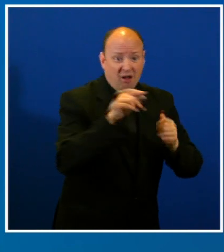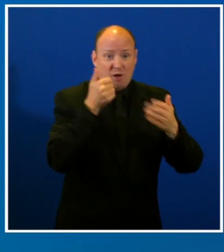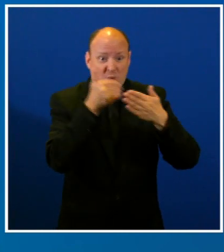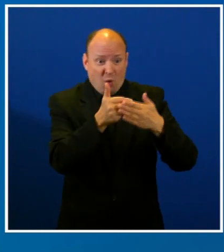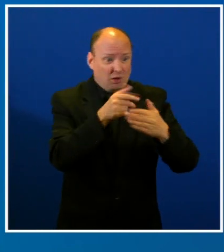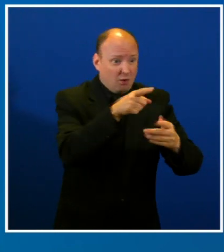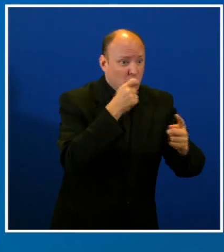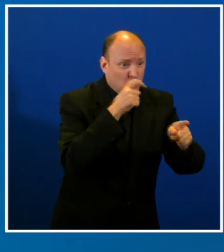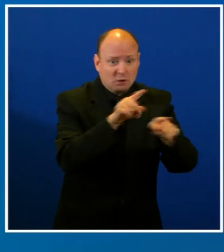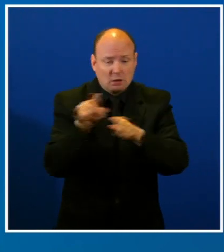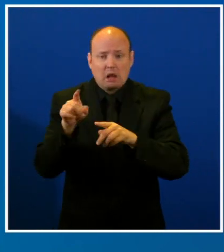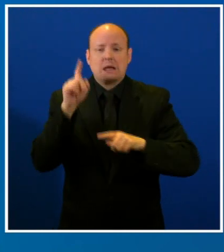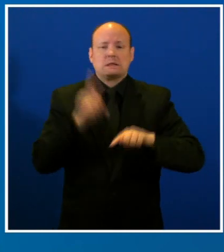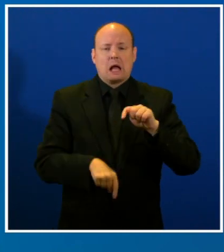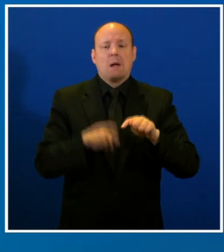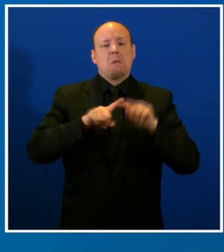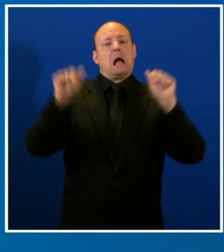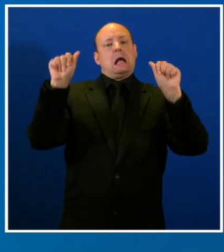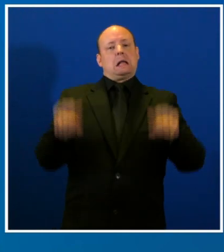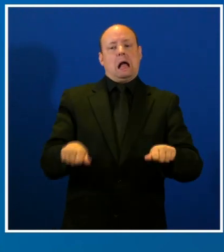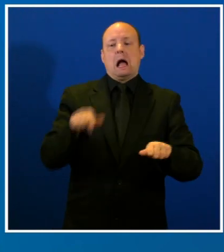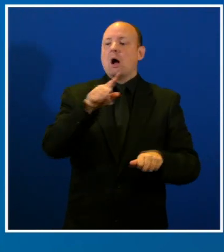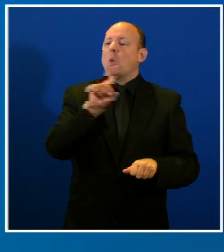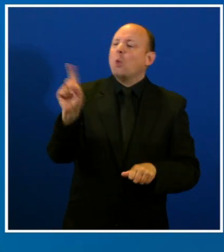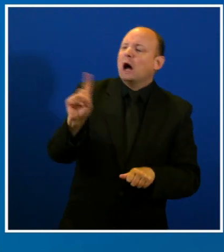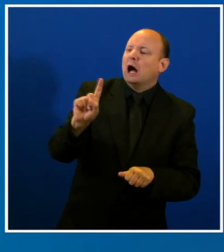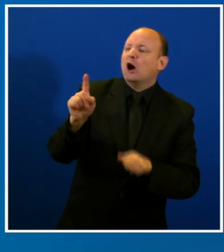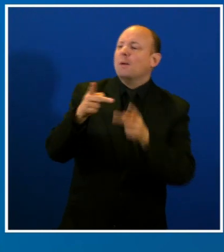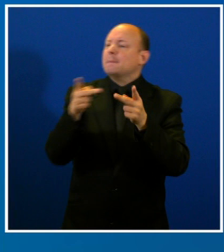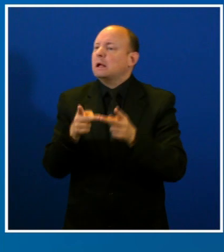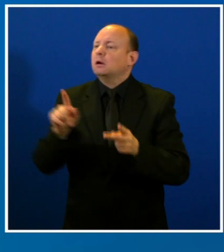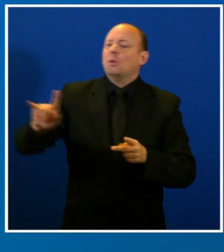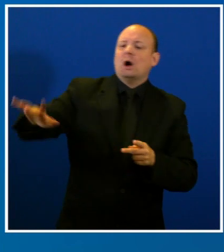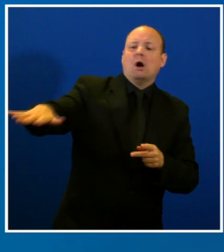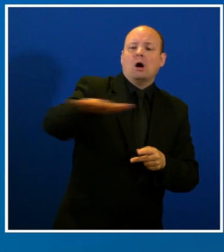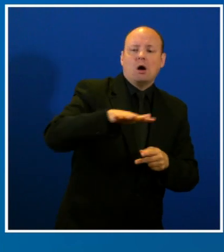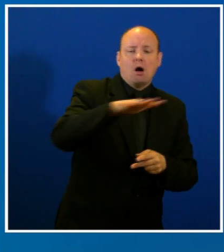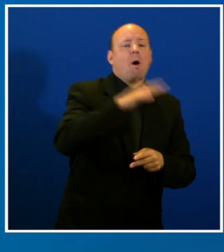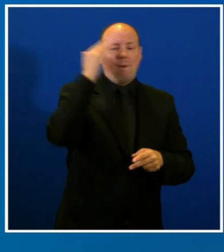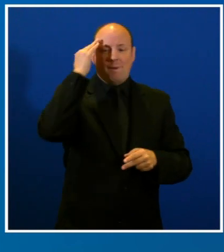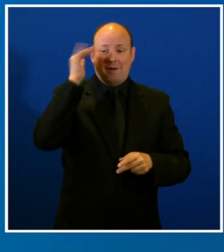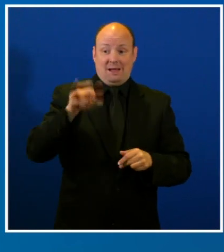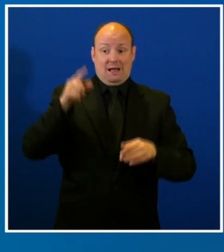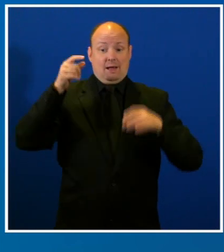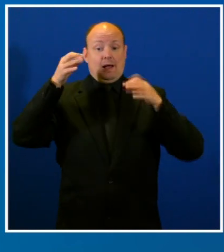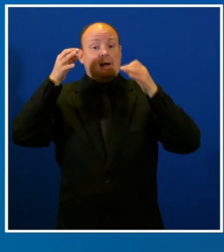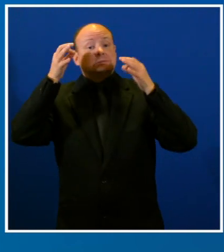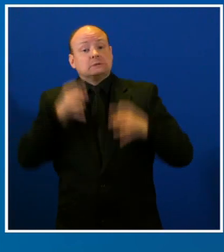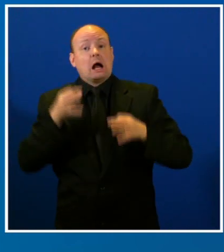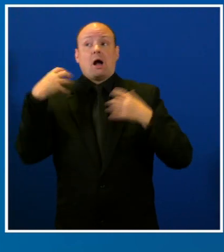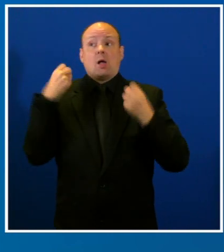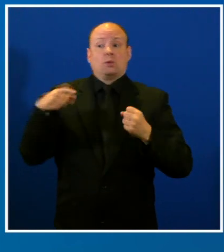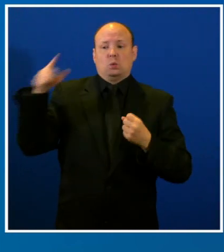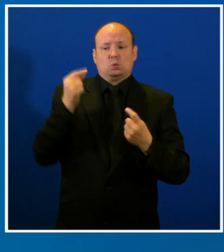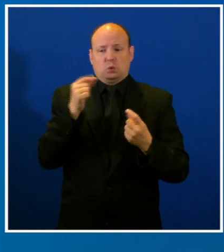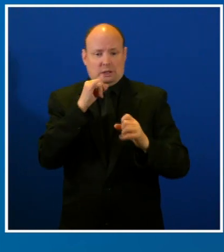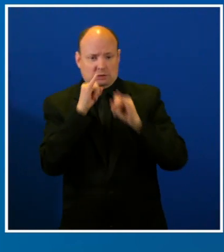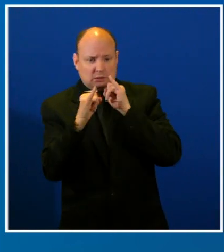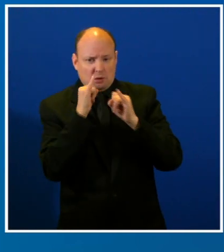And as a result, Clark County Public Health has prioritized their interviewing cases and identifying priority locations